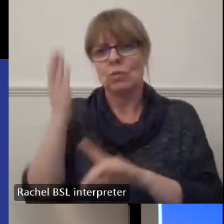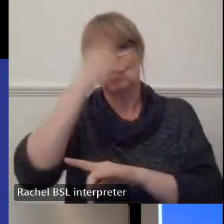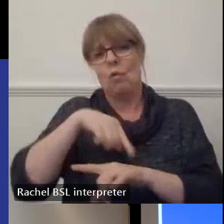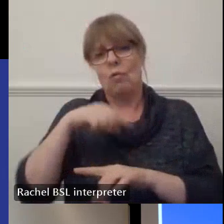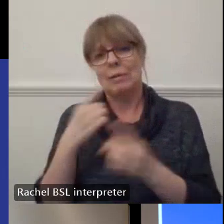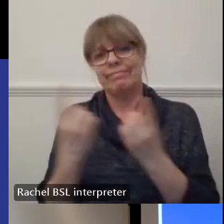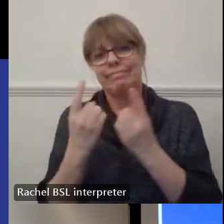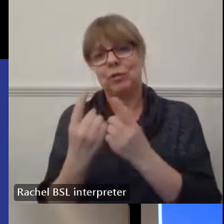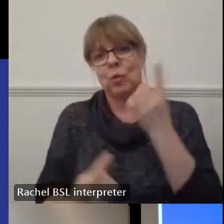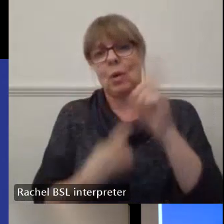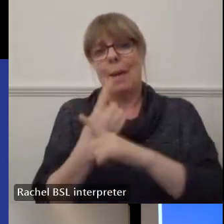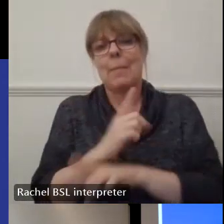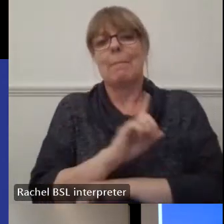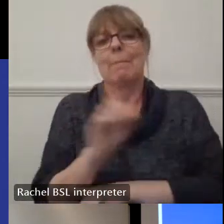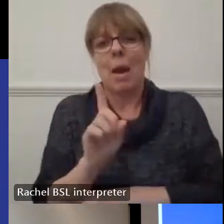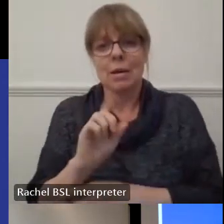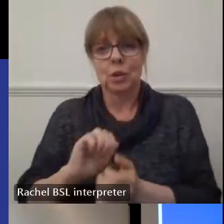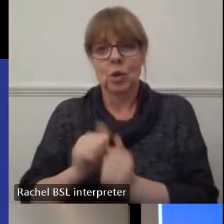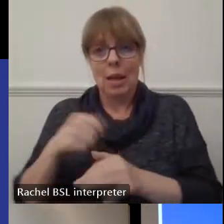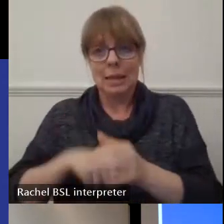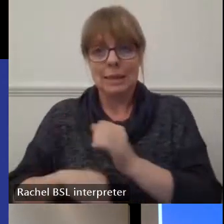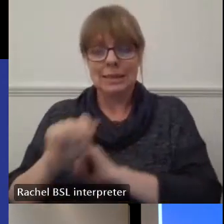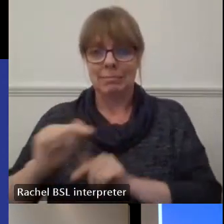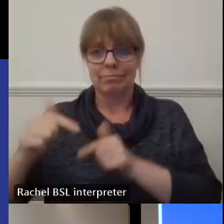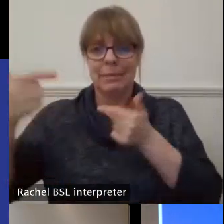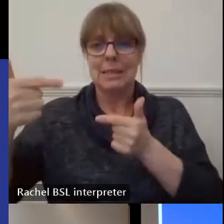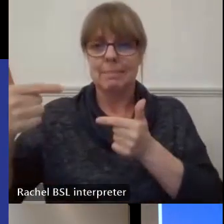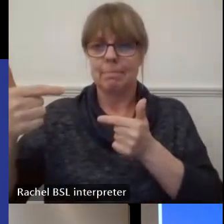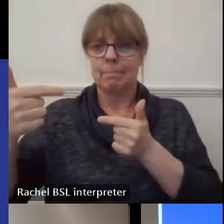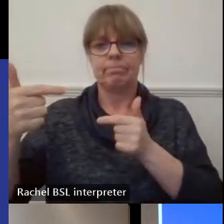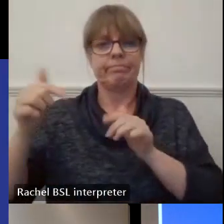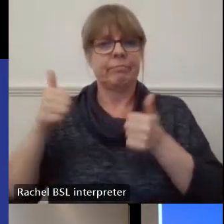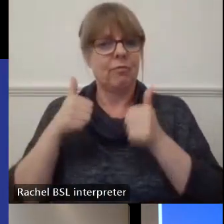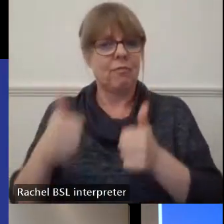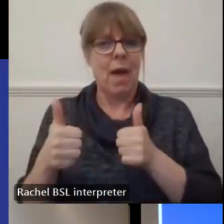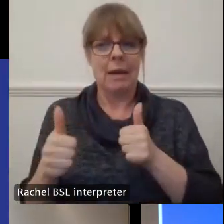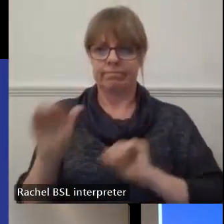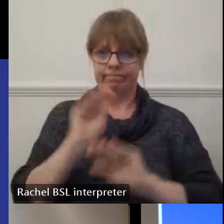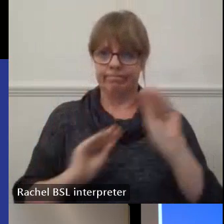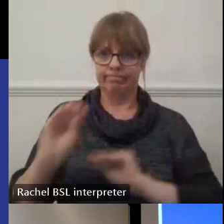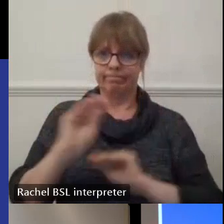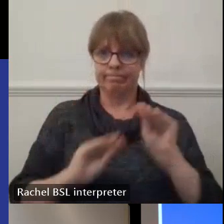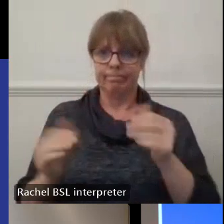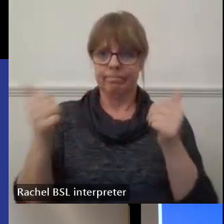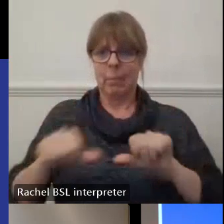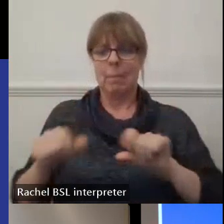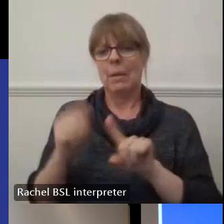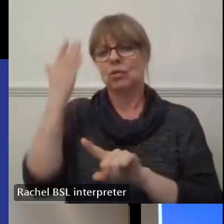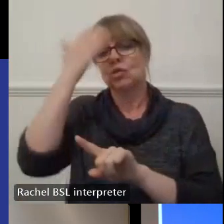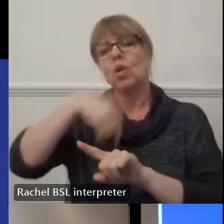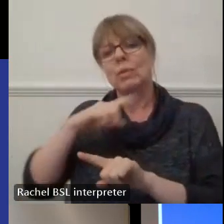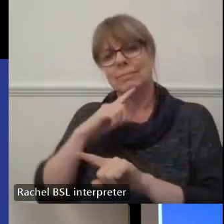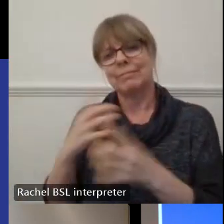but colleagues who were on Teams kept calm, managed it and sorted out the problems. So I do apologise for that happening, but it's all learning.